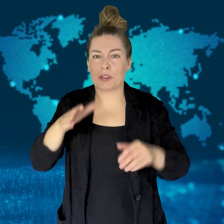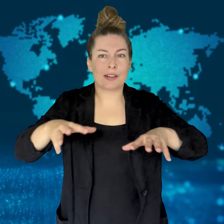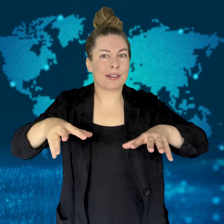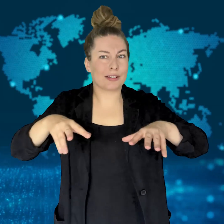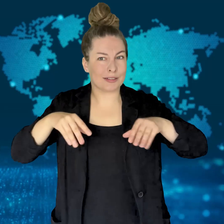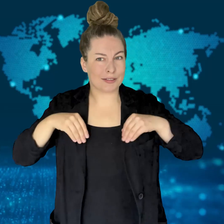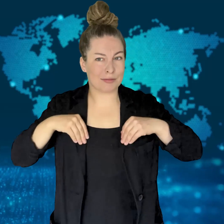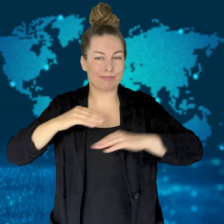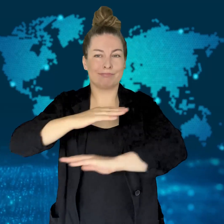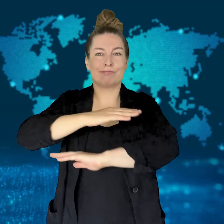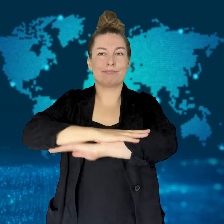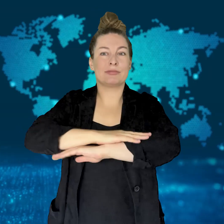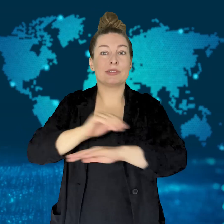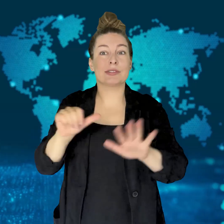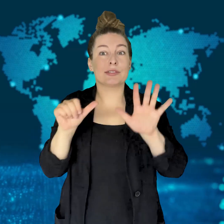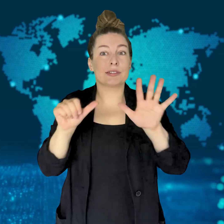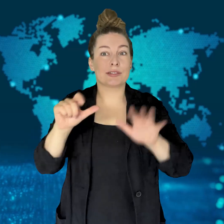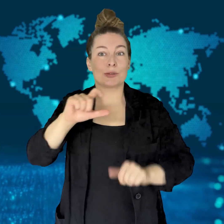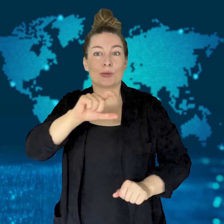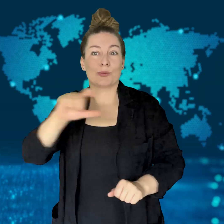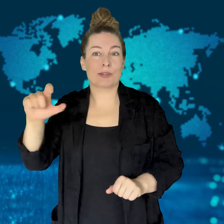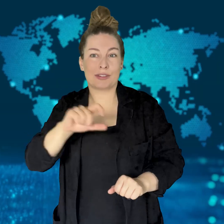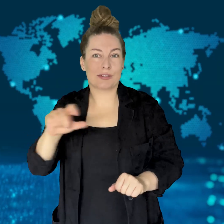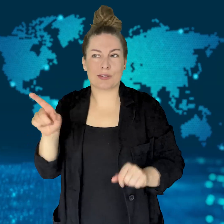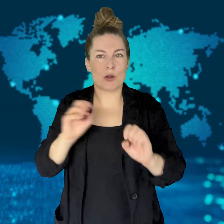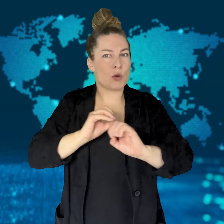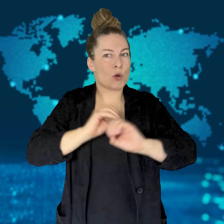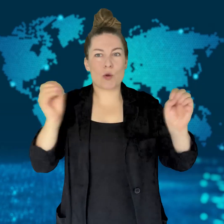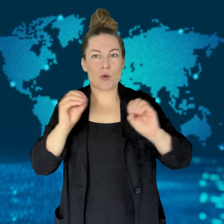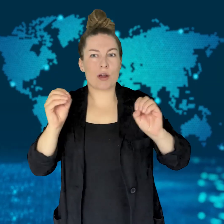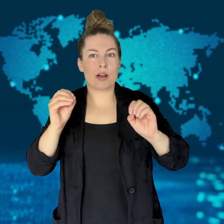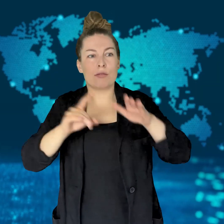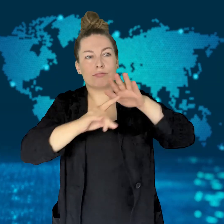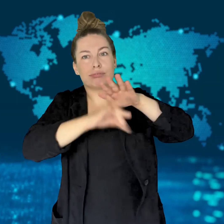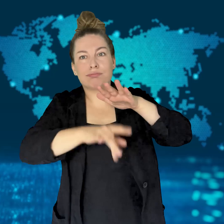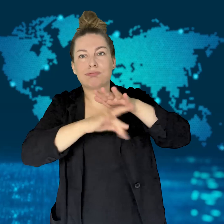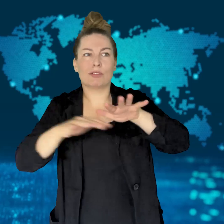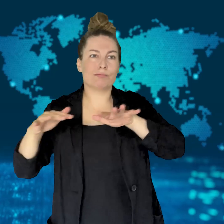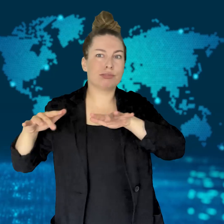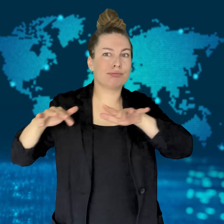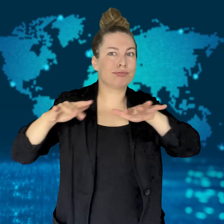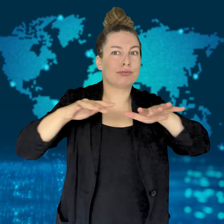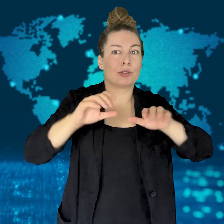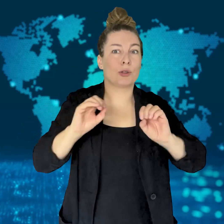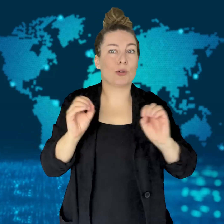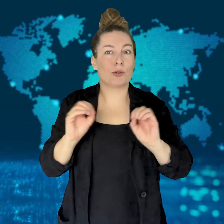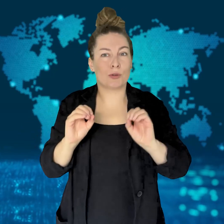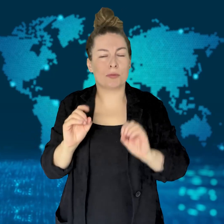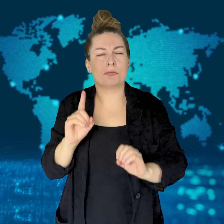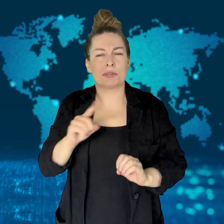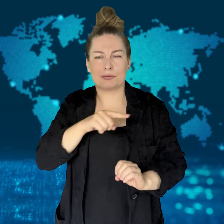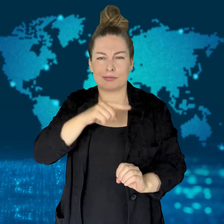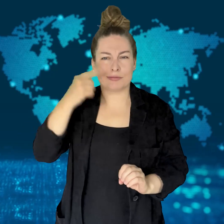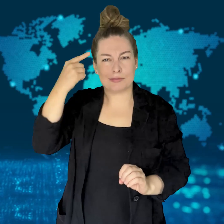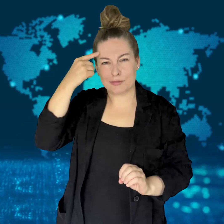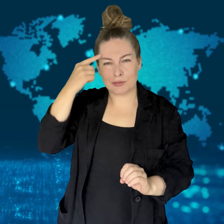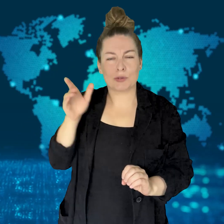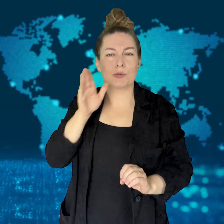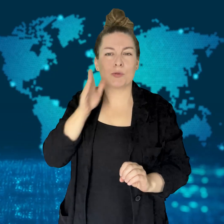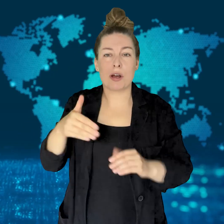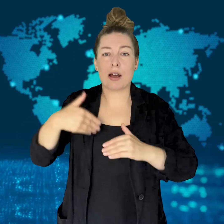This is a deal breaker to Hamas.